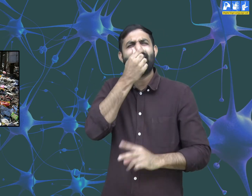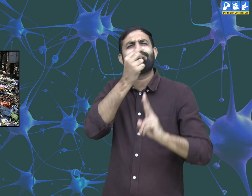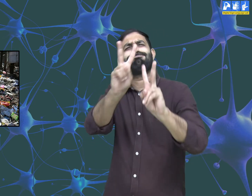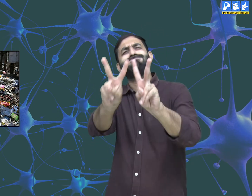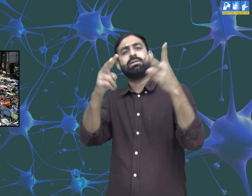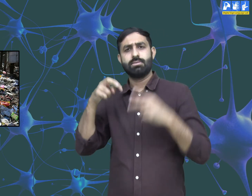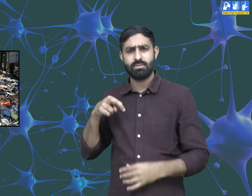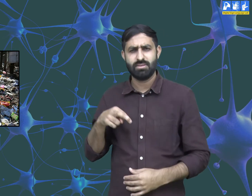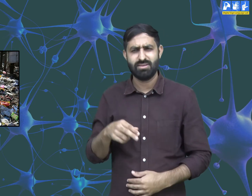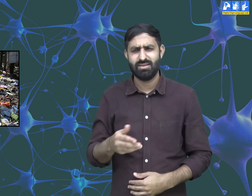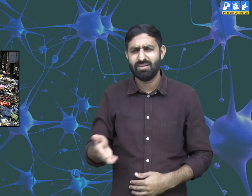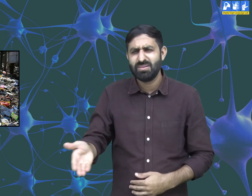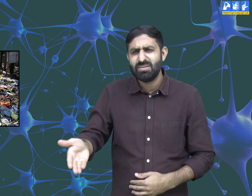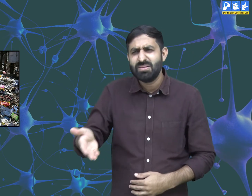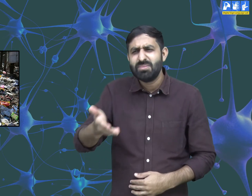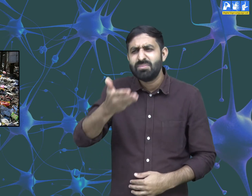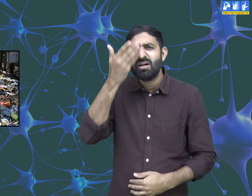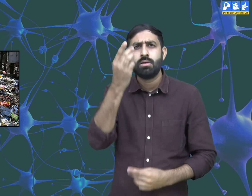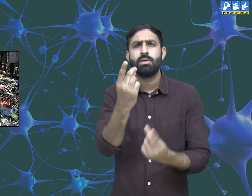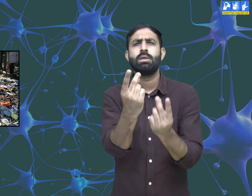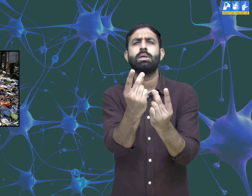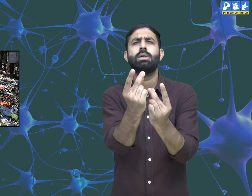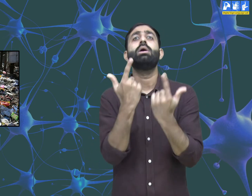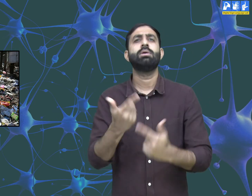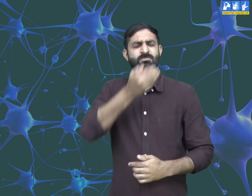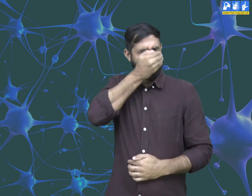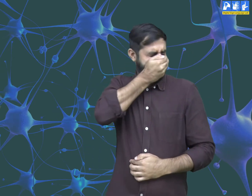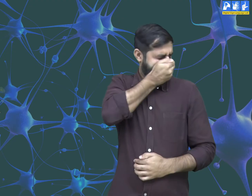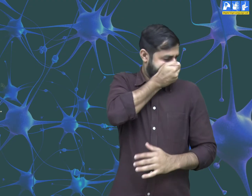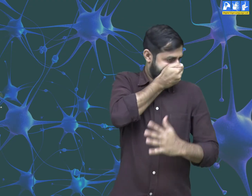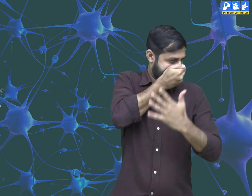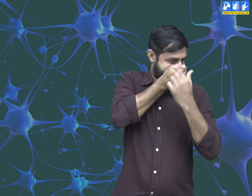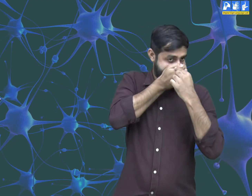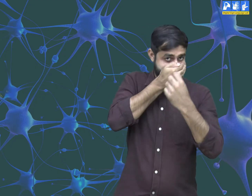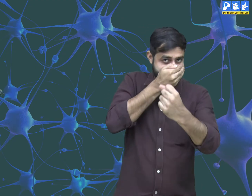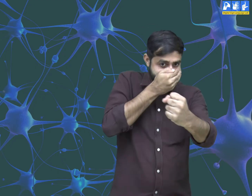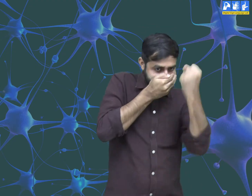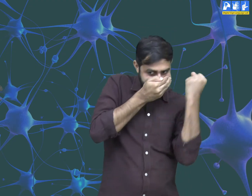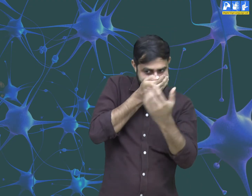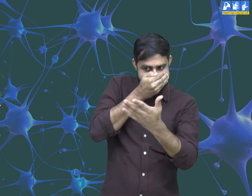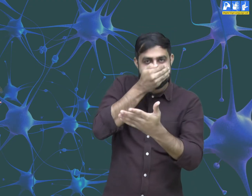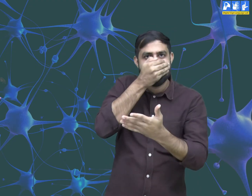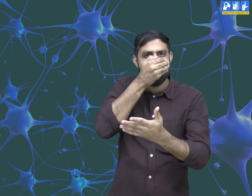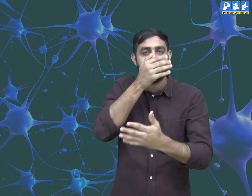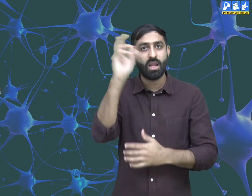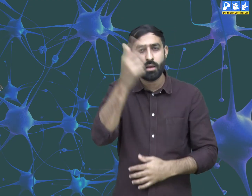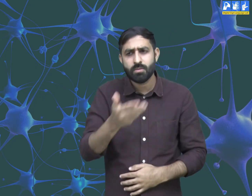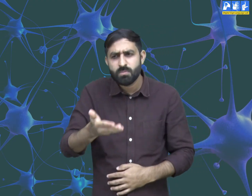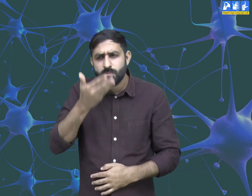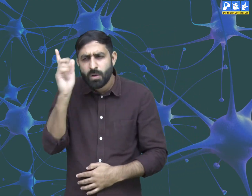like to enjoy the good smell or to cover the nose because there is foul smell.